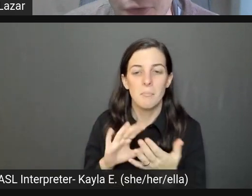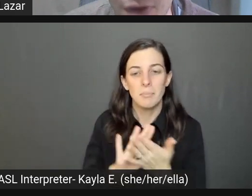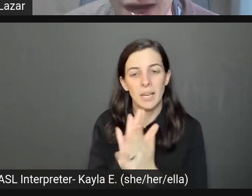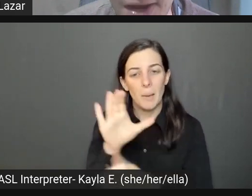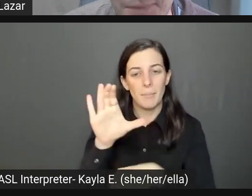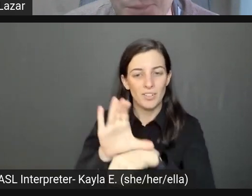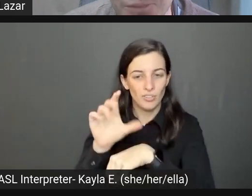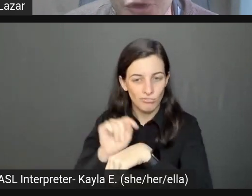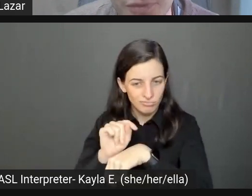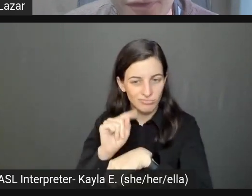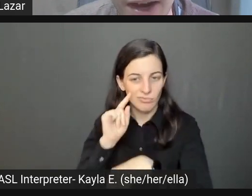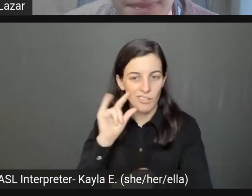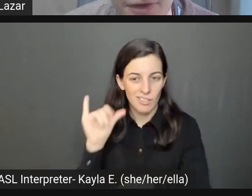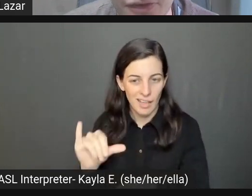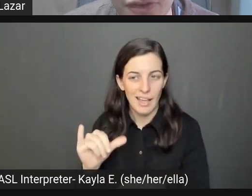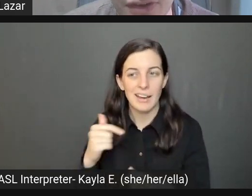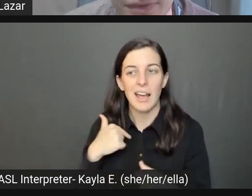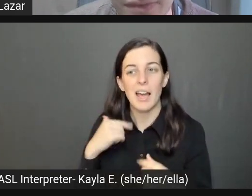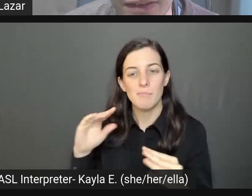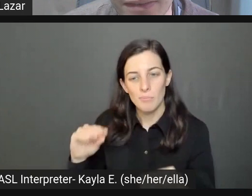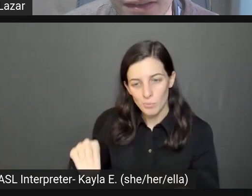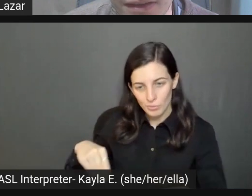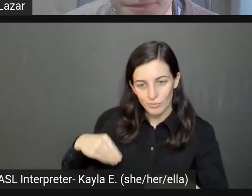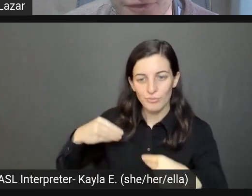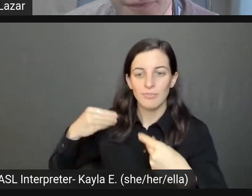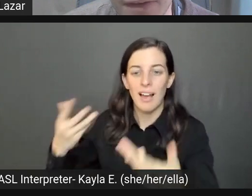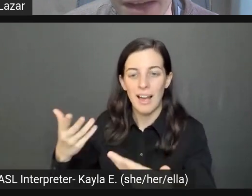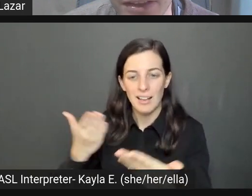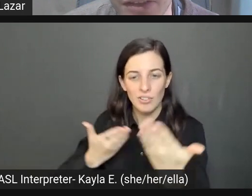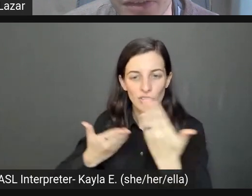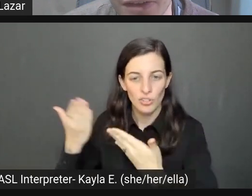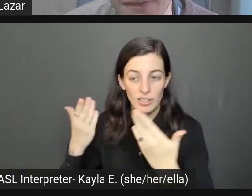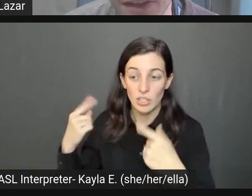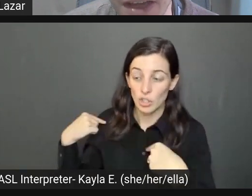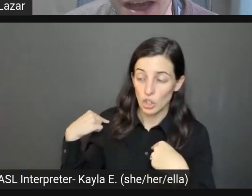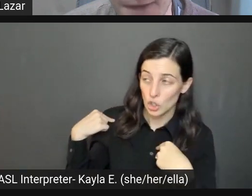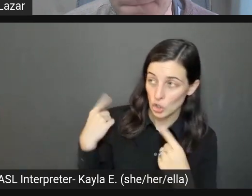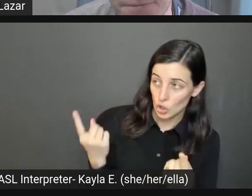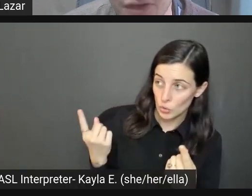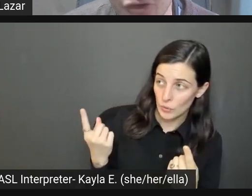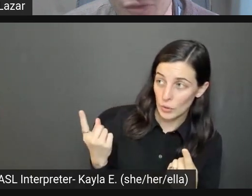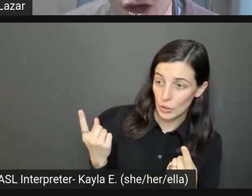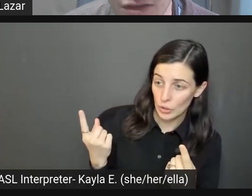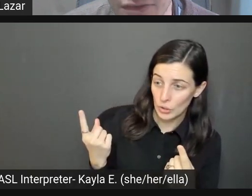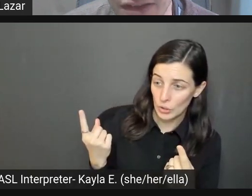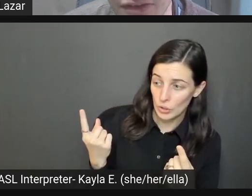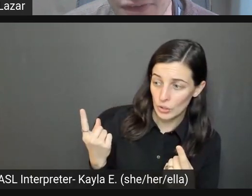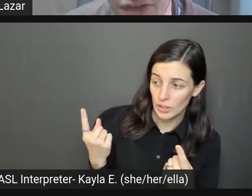I do provide those services. So far, I did it via Zoom calls and then video.